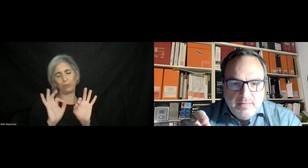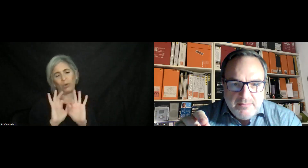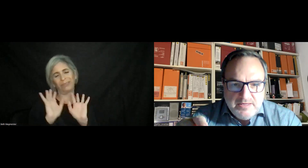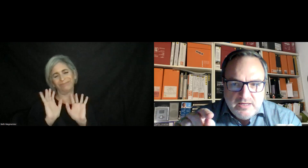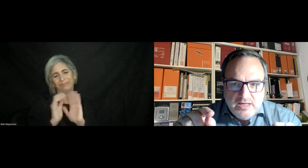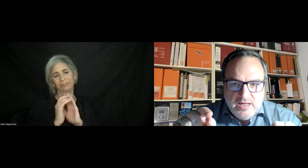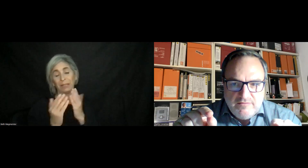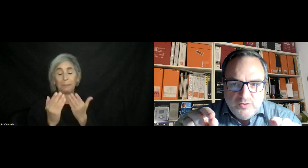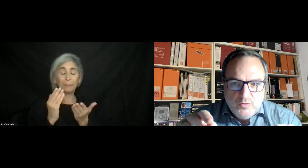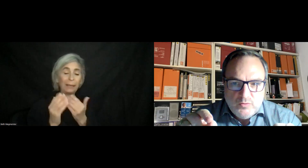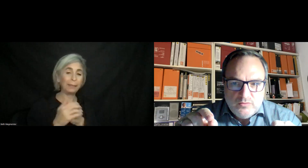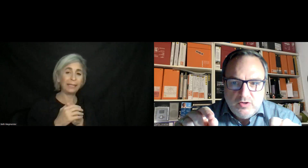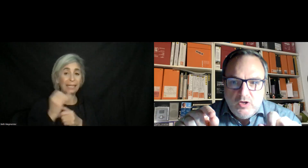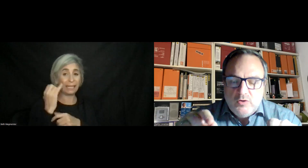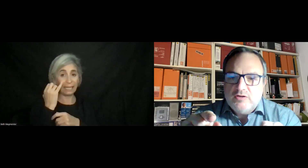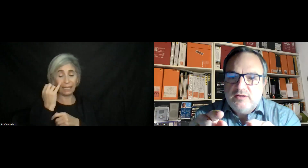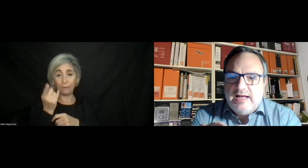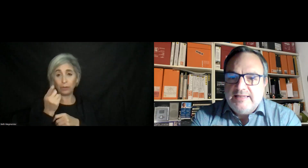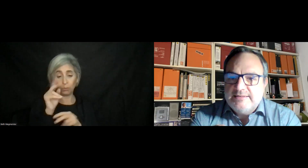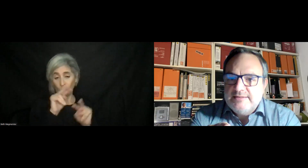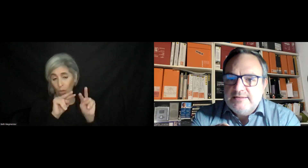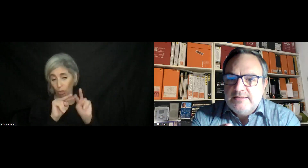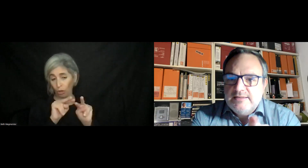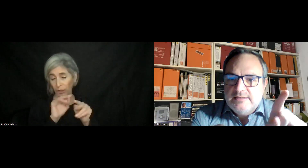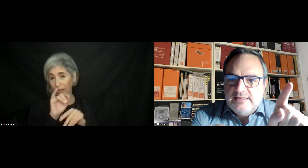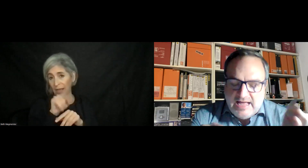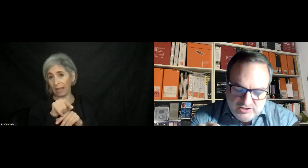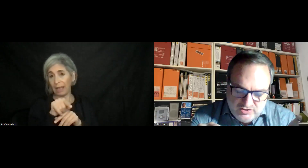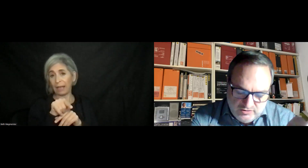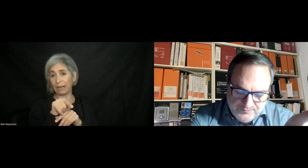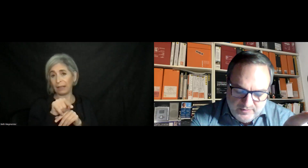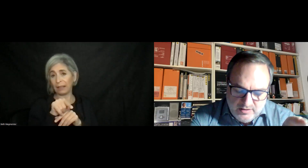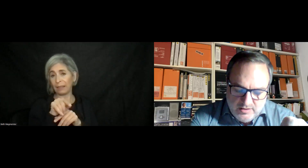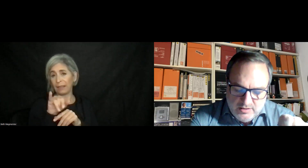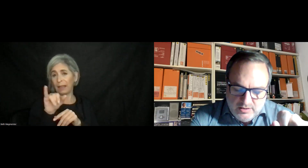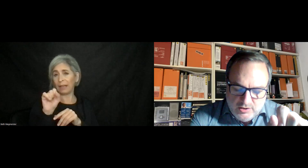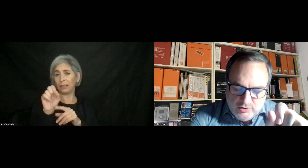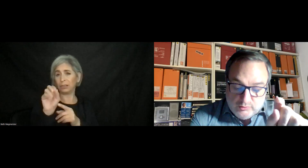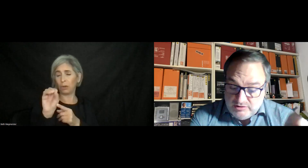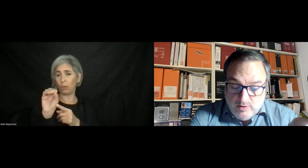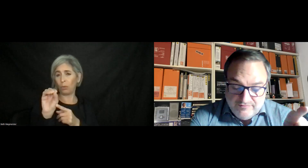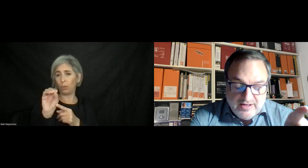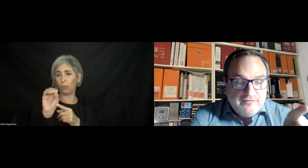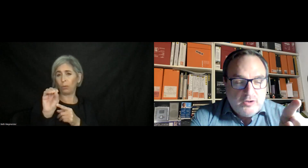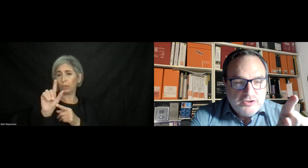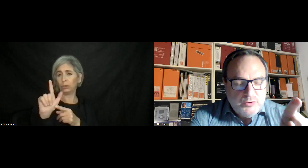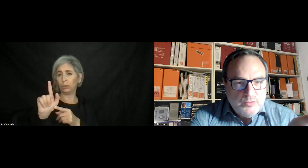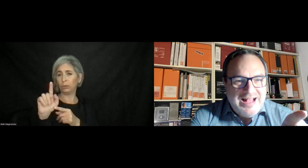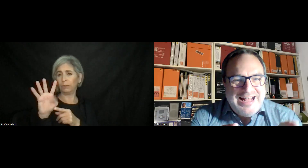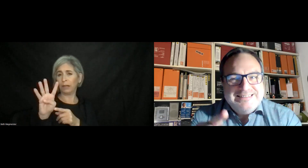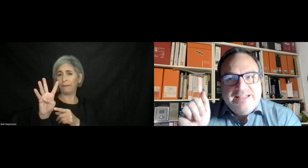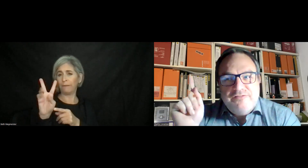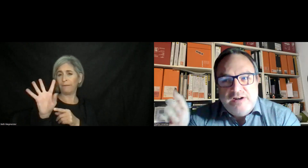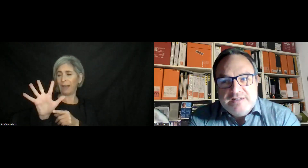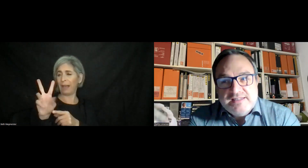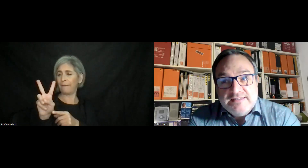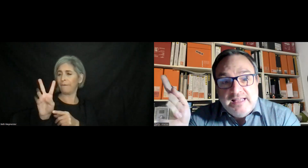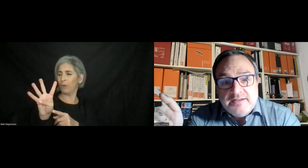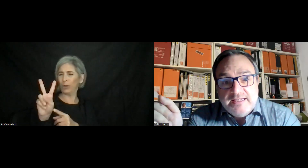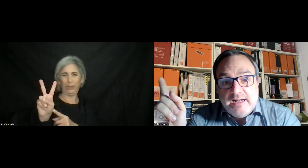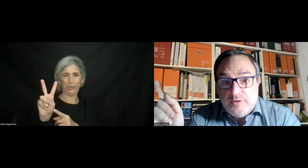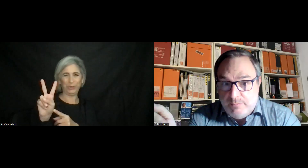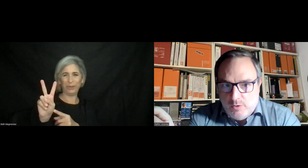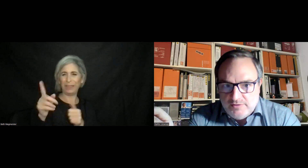Maybe if you look at the ISO 21542 and the first technical report,